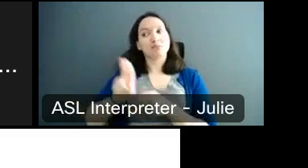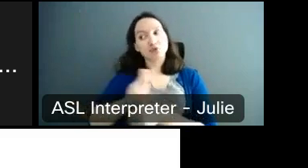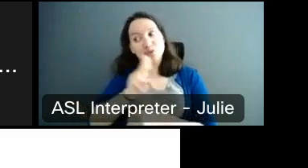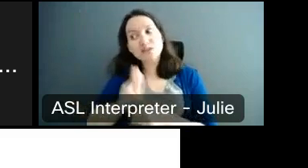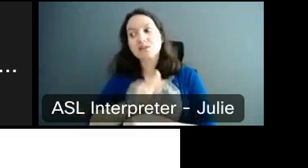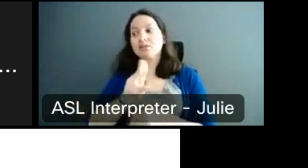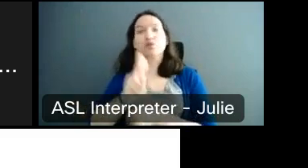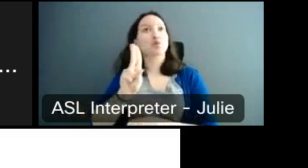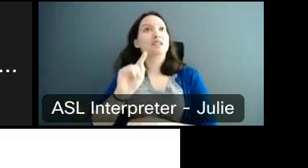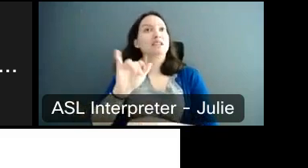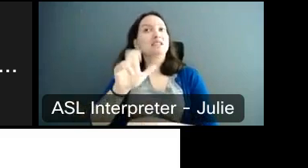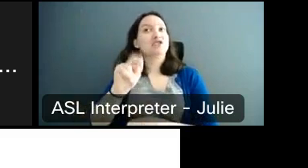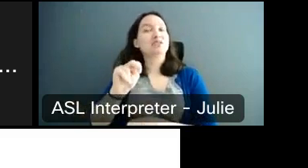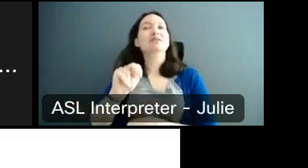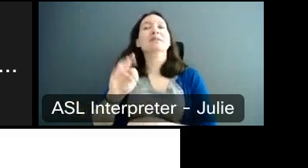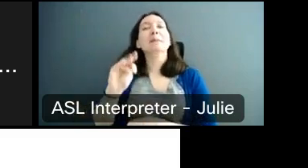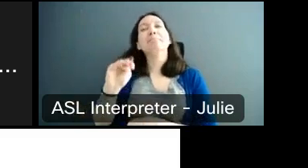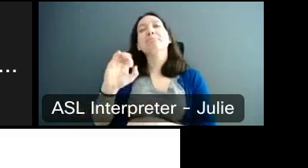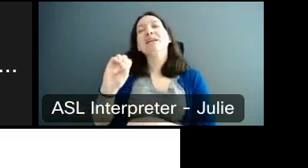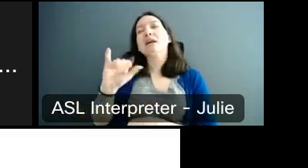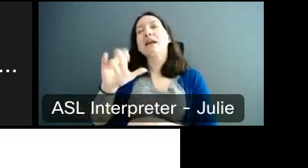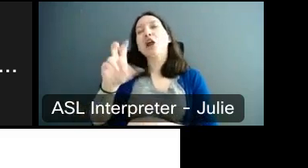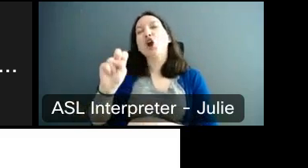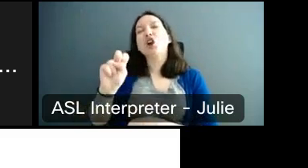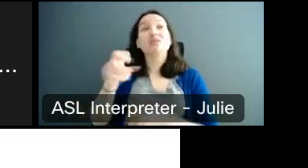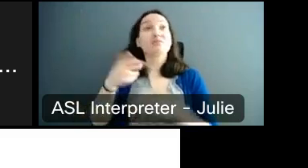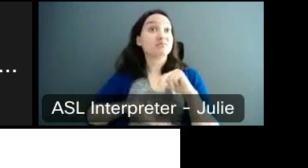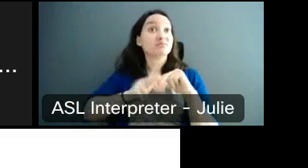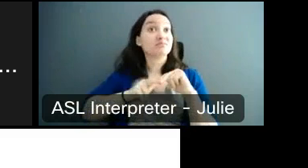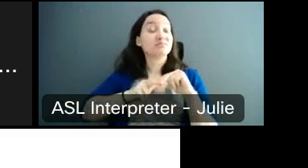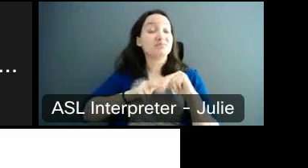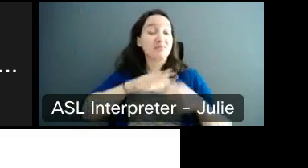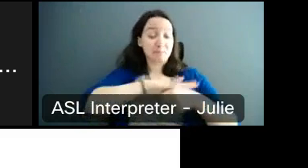Um, for Medicare beneficiaries, certainly went up in the period immediately following the pandemic.